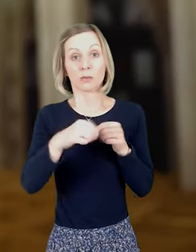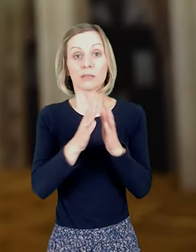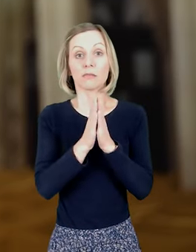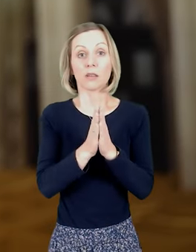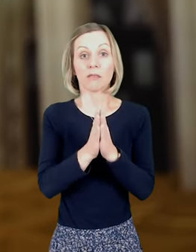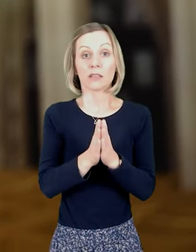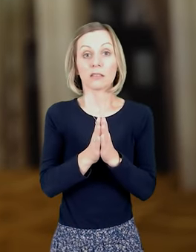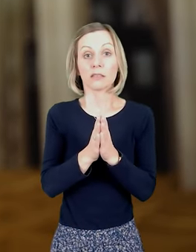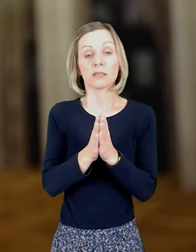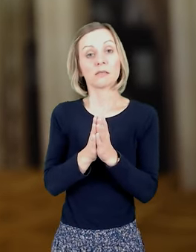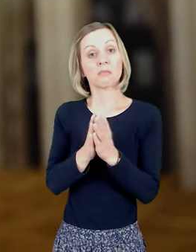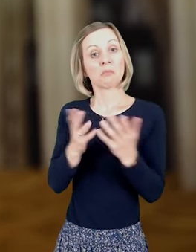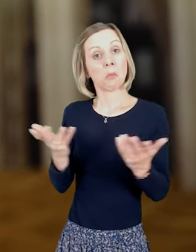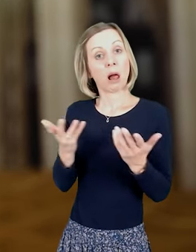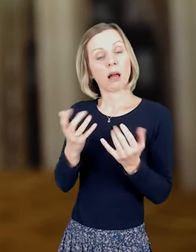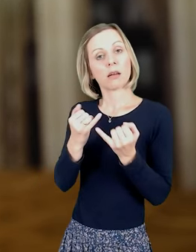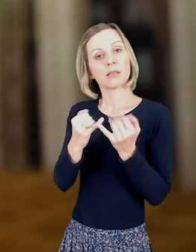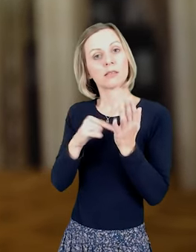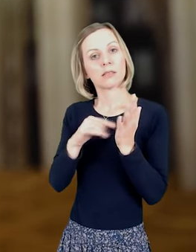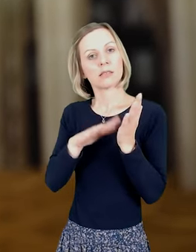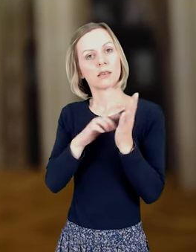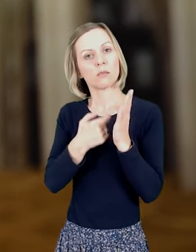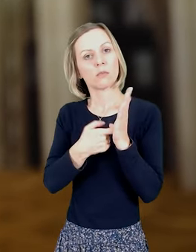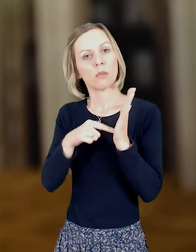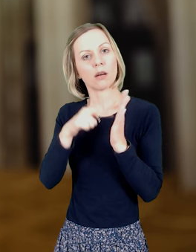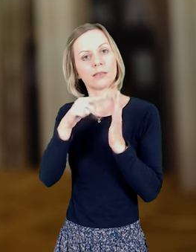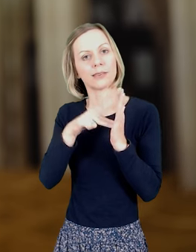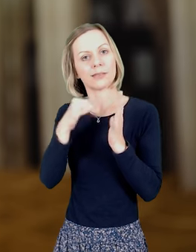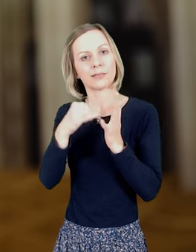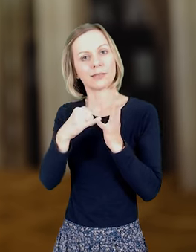This week's National Online Service from the Church of England comes from St Martin's Kensal